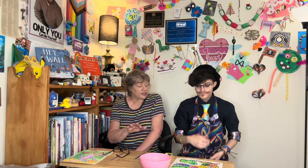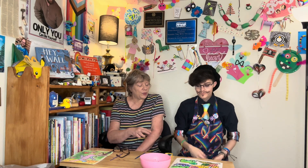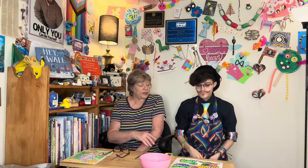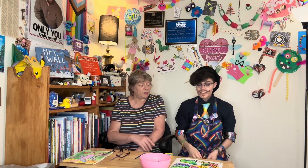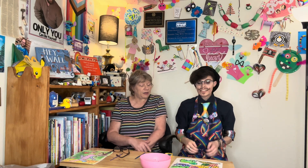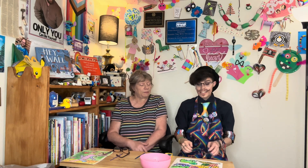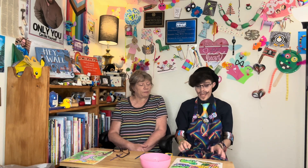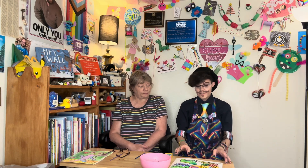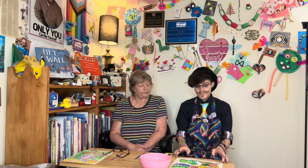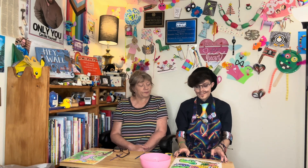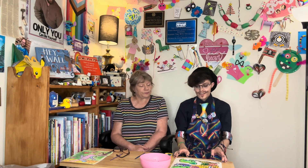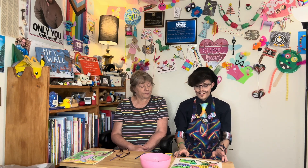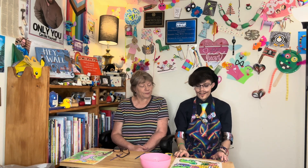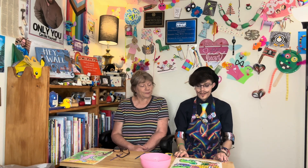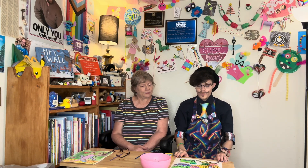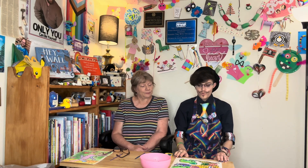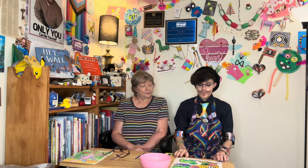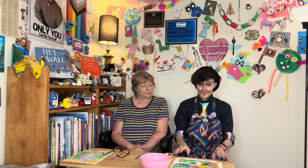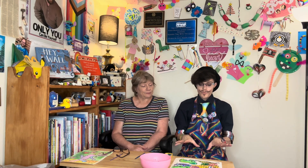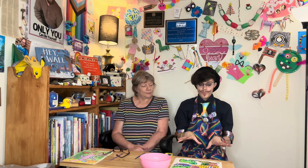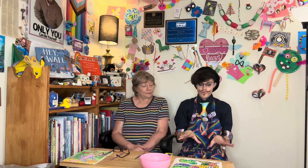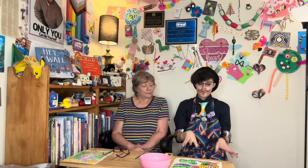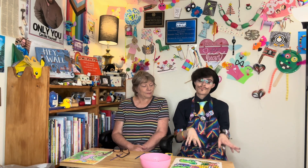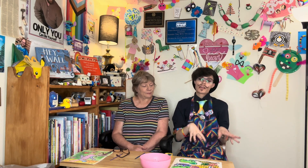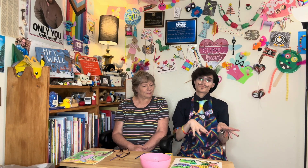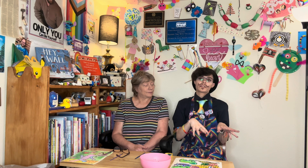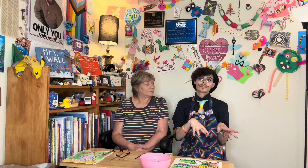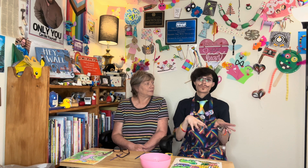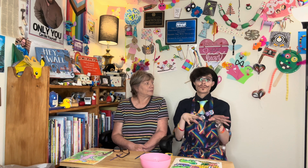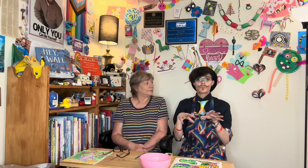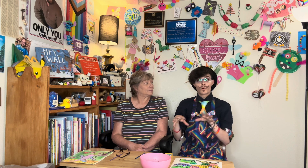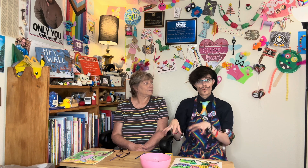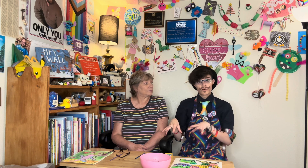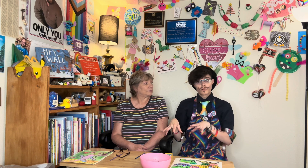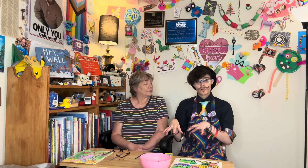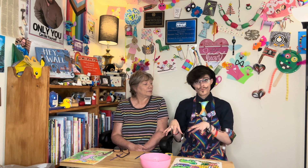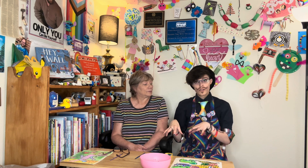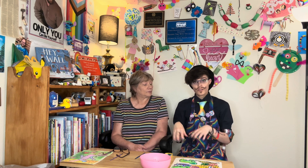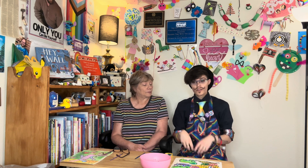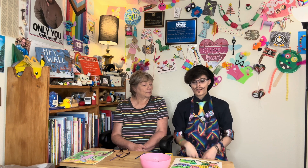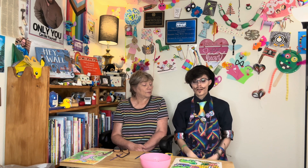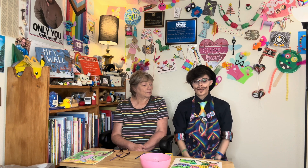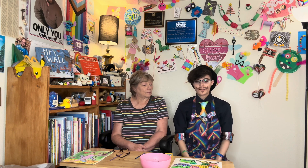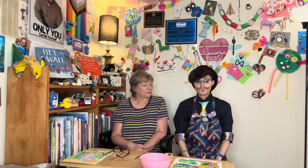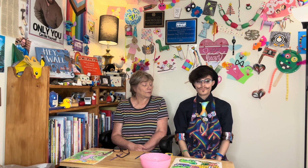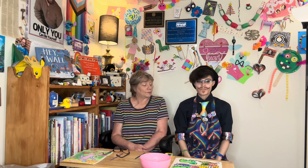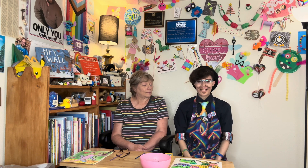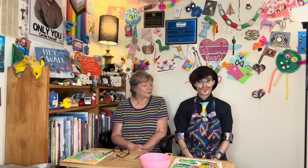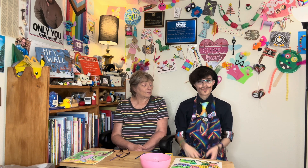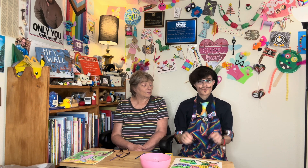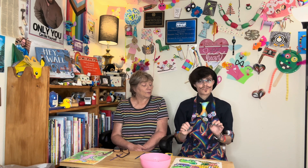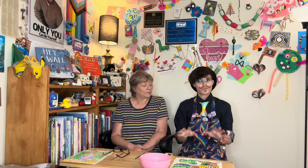gets wet, you mean. KAI: Yes. With copy paper, it might be a little bit more wavy, and also just be a